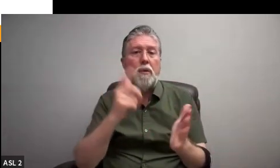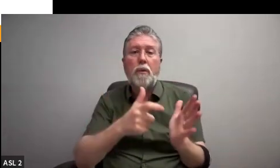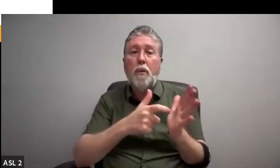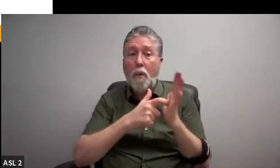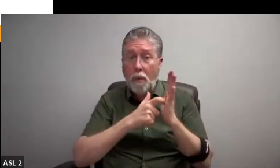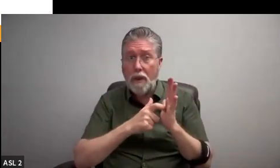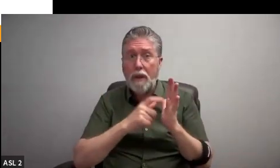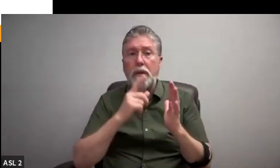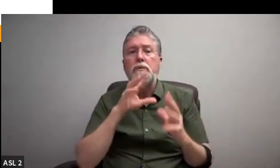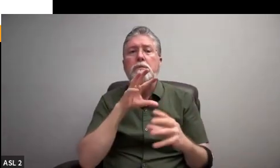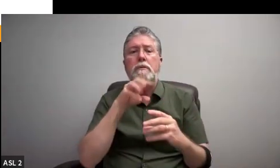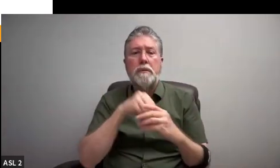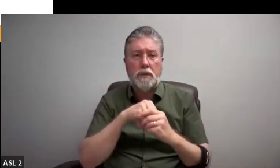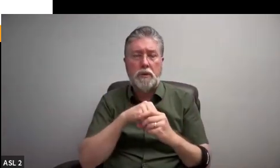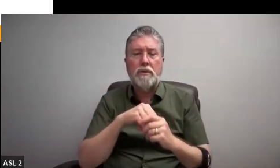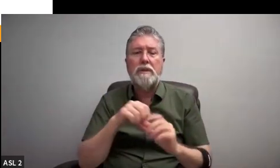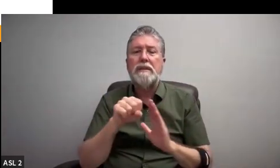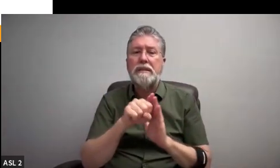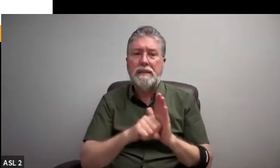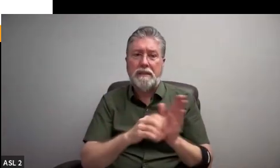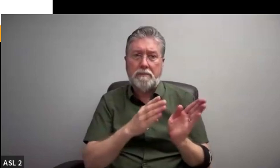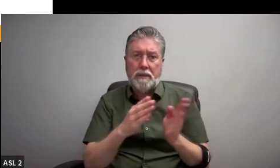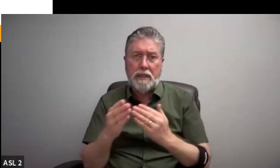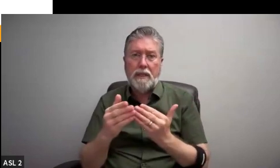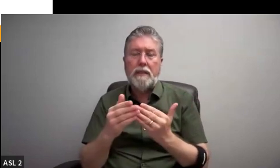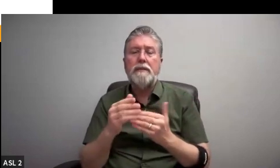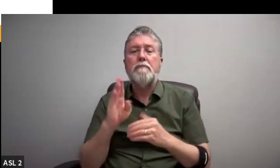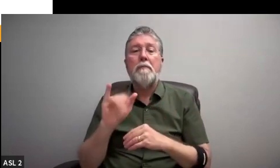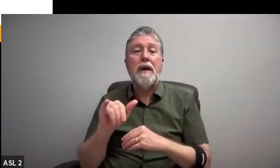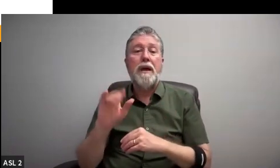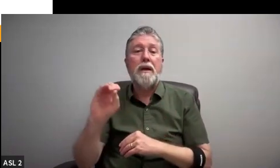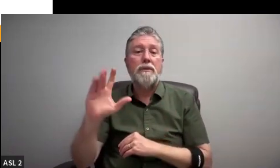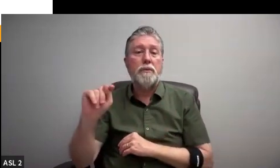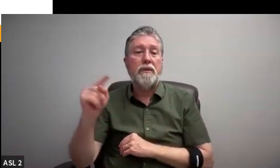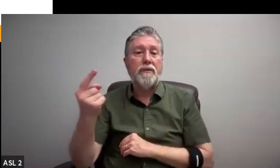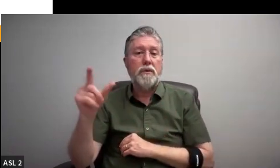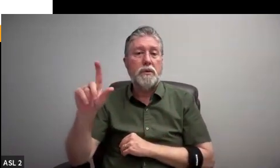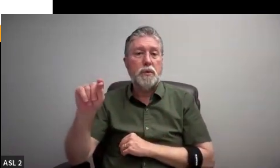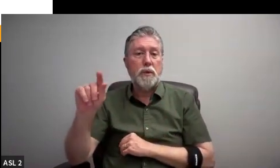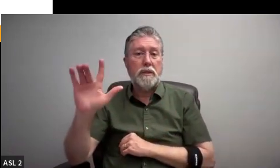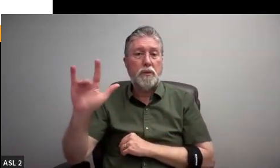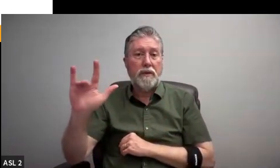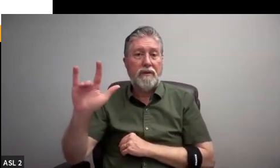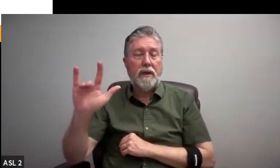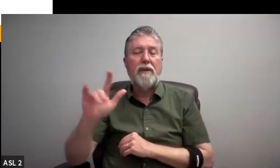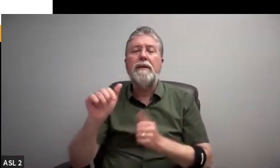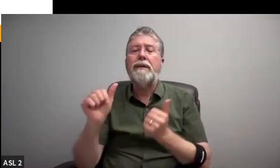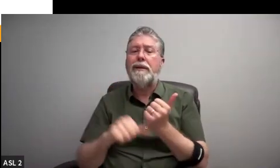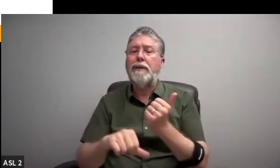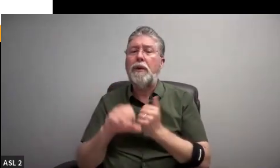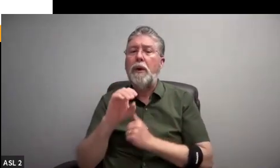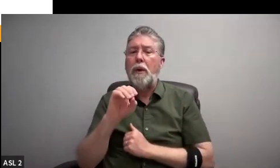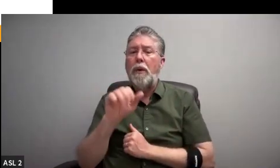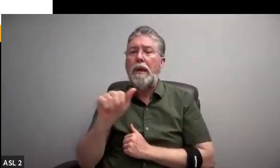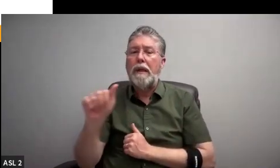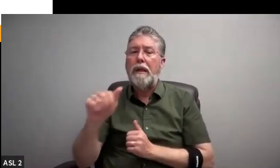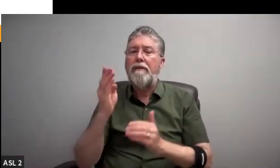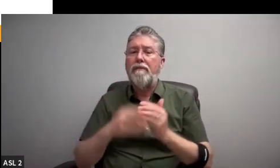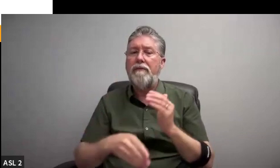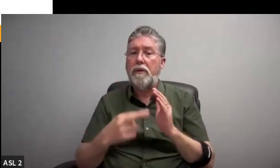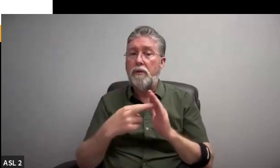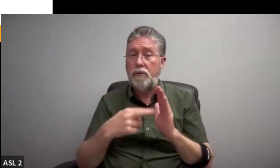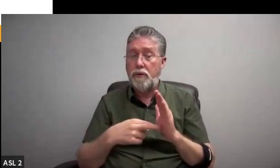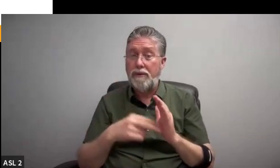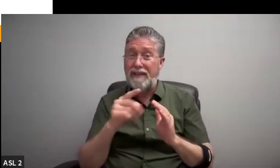to be included in state plans by October 1st of 2025 under the OAA final rule. This list includes